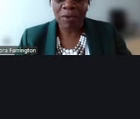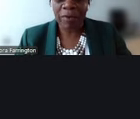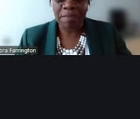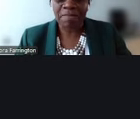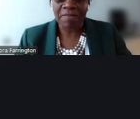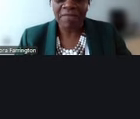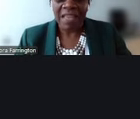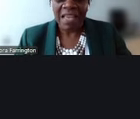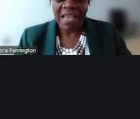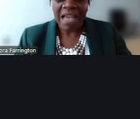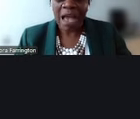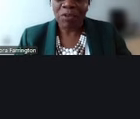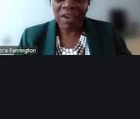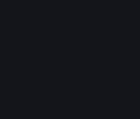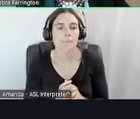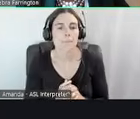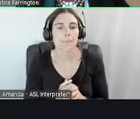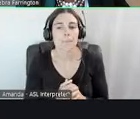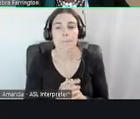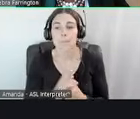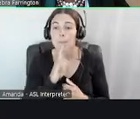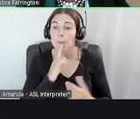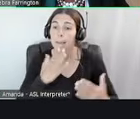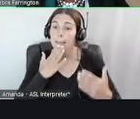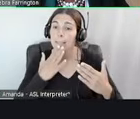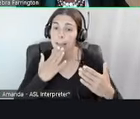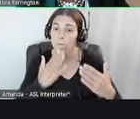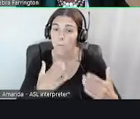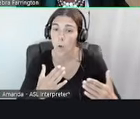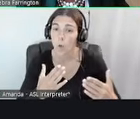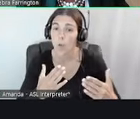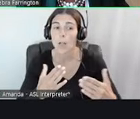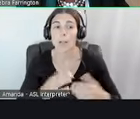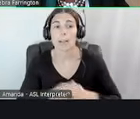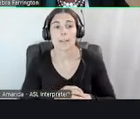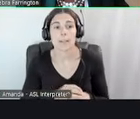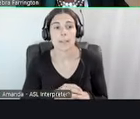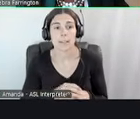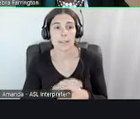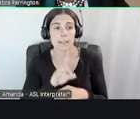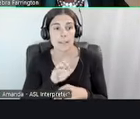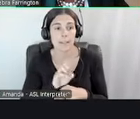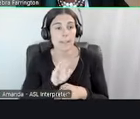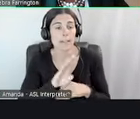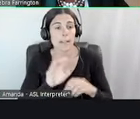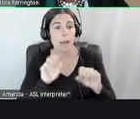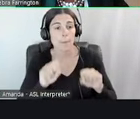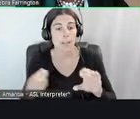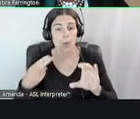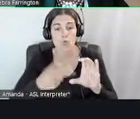program. I'm grateful that Secretary uh Debda Sangvi can join us this afternoon.